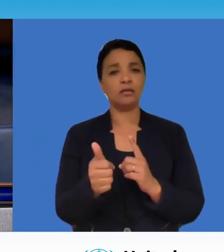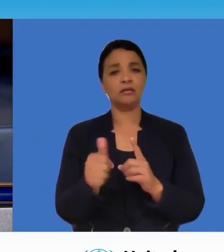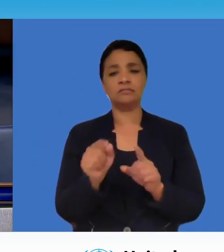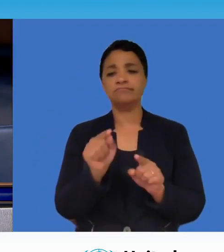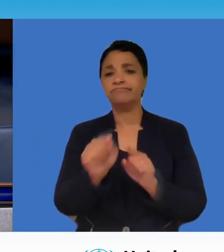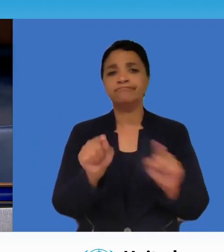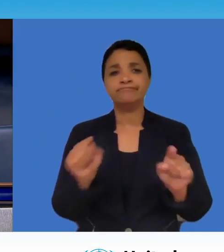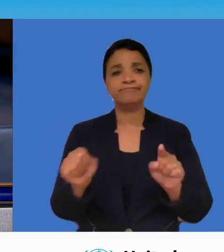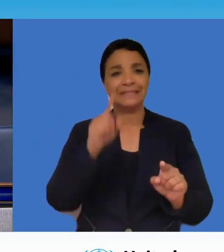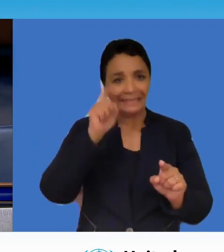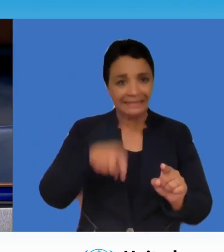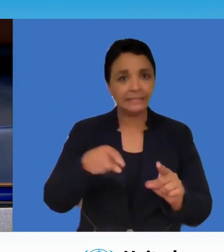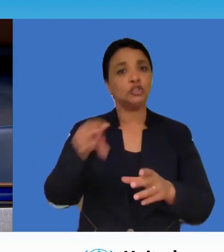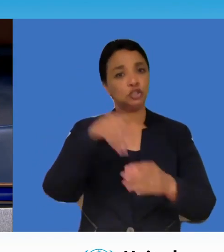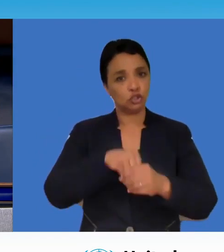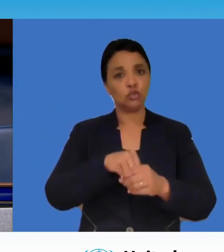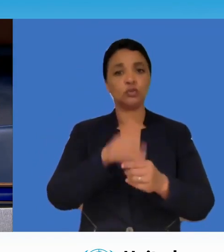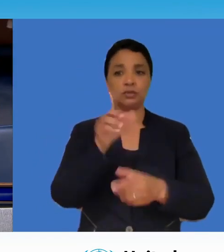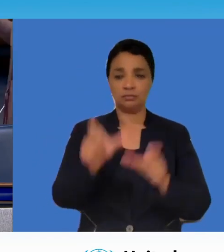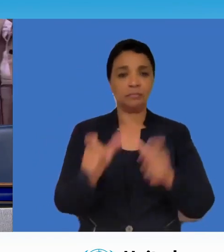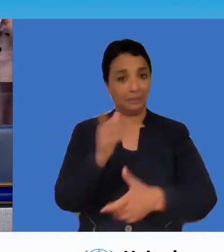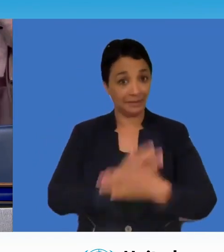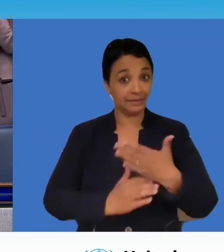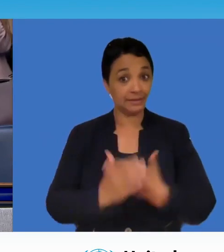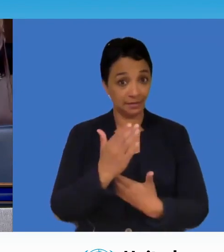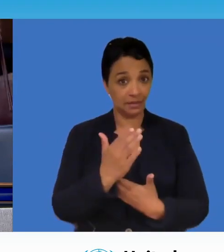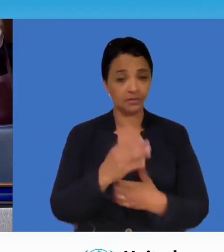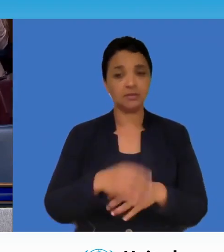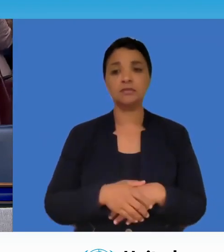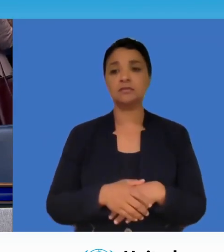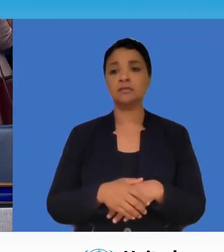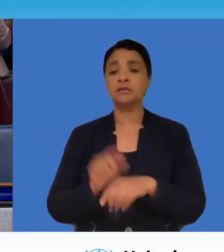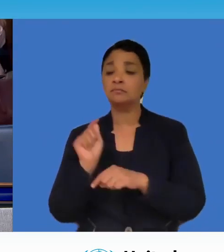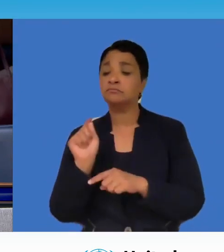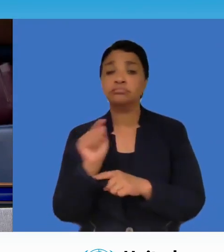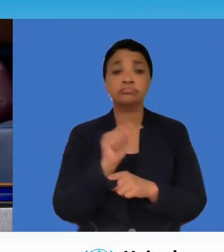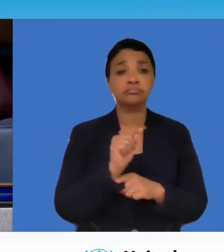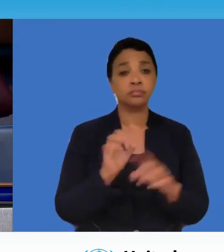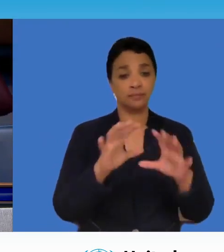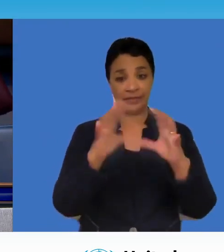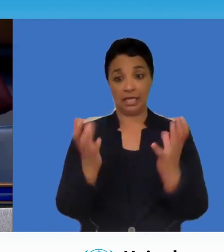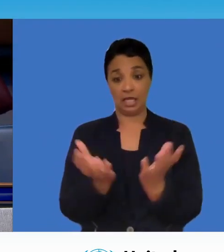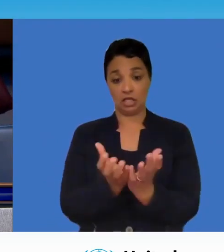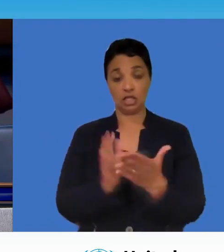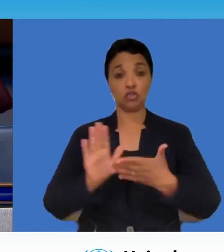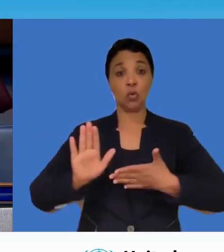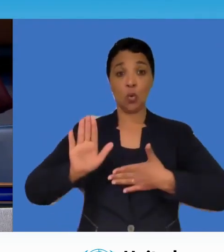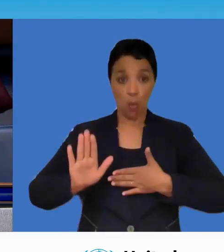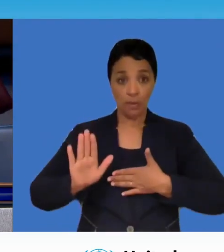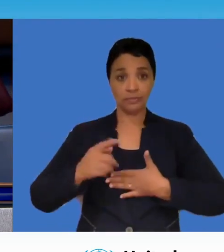all Fields following its commitment International commitment several advances have been registered